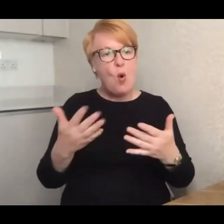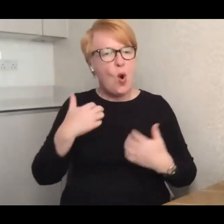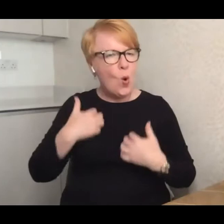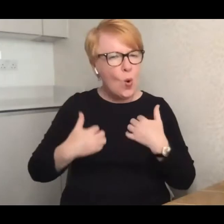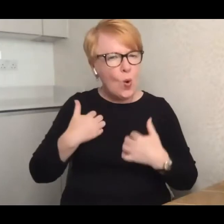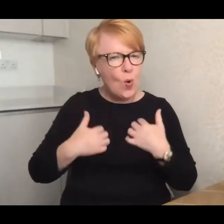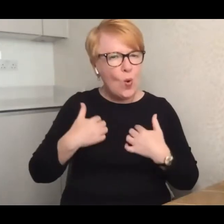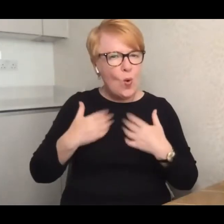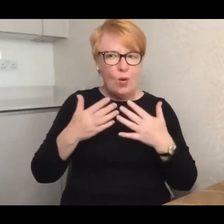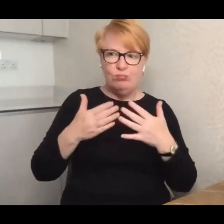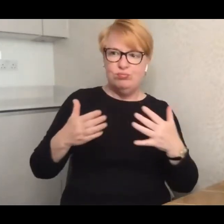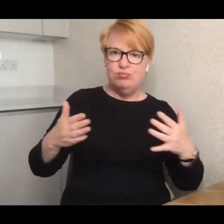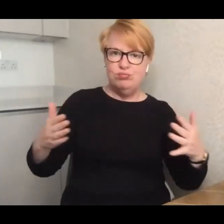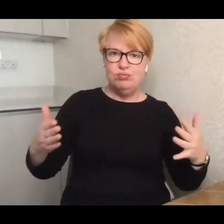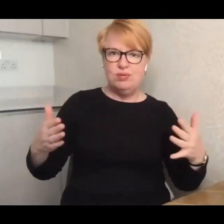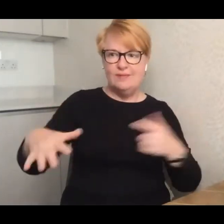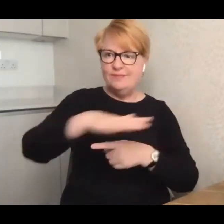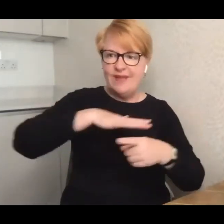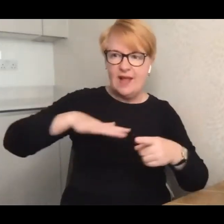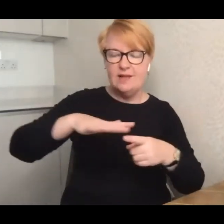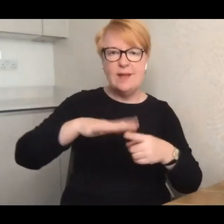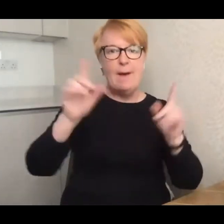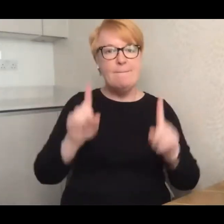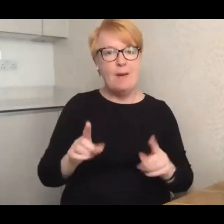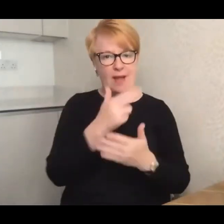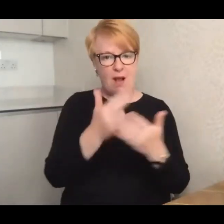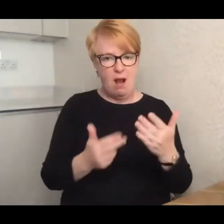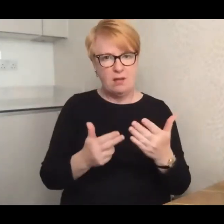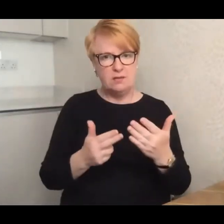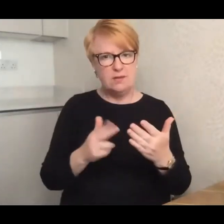And by the “expanded field”, we mean the work that happens at the intersection